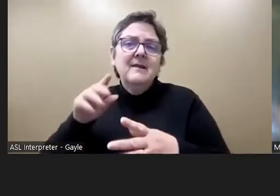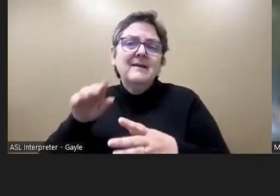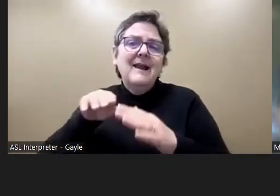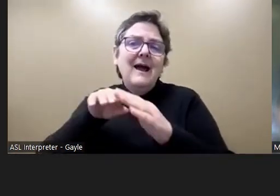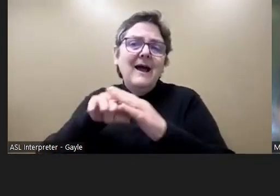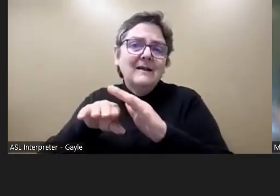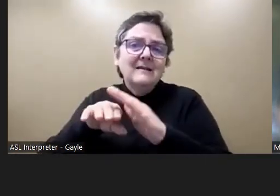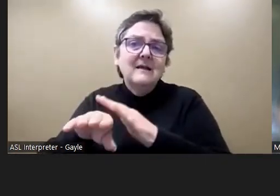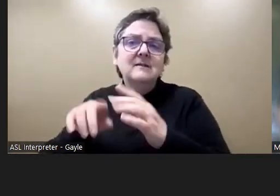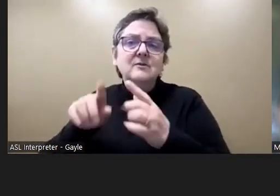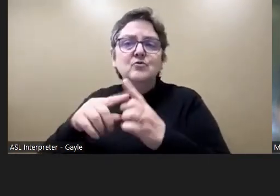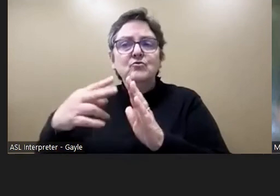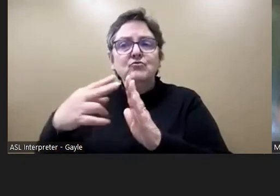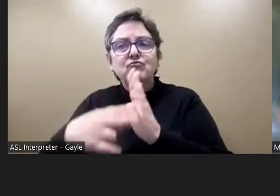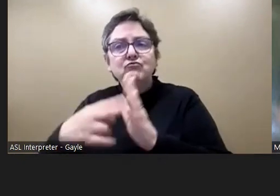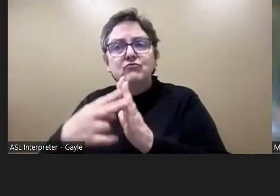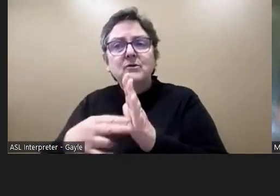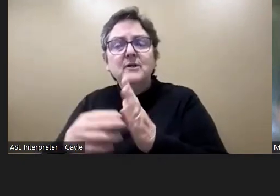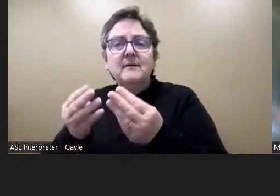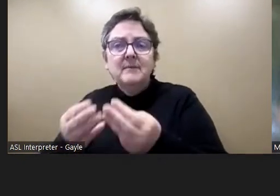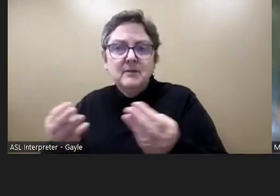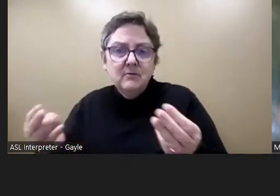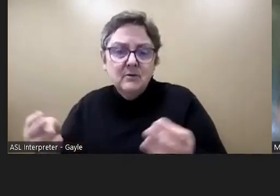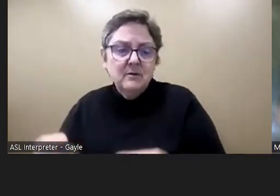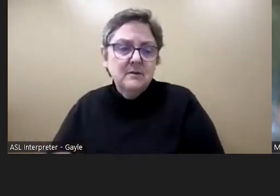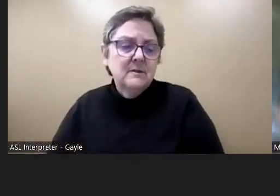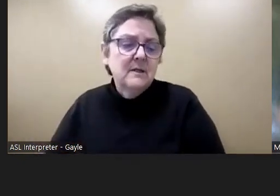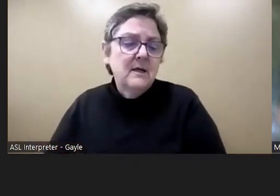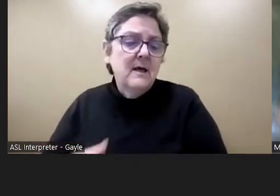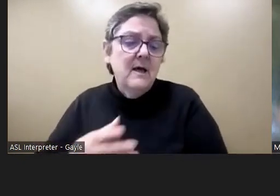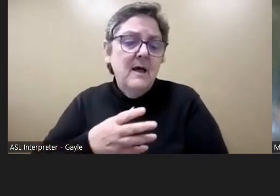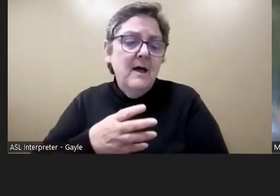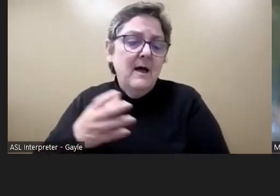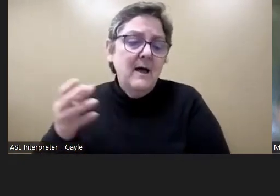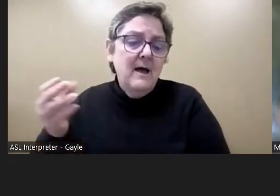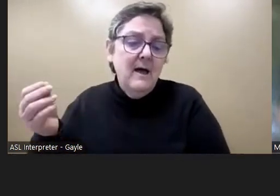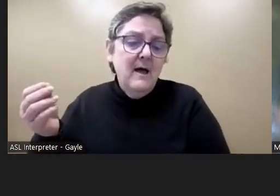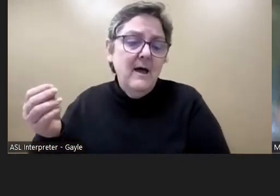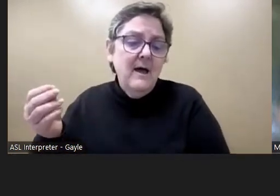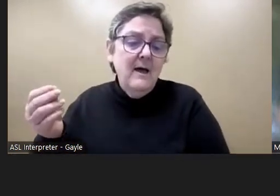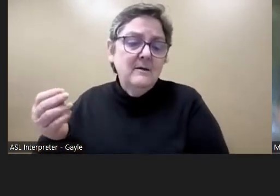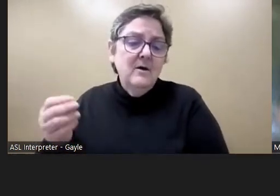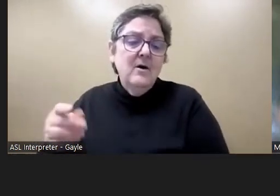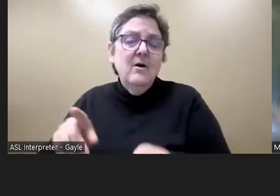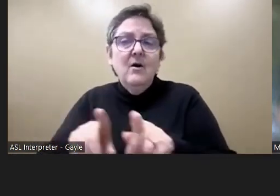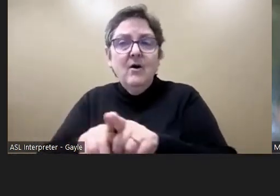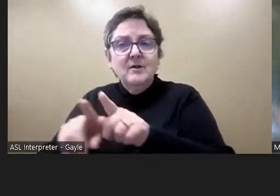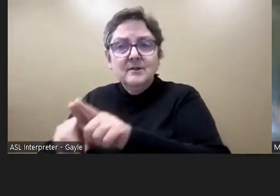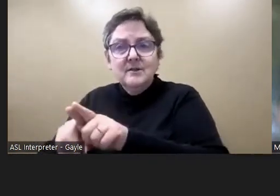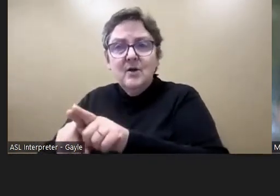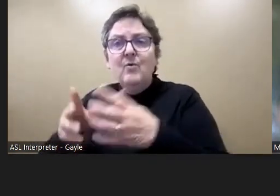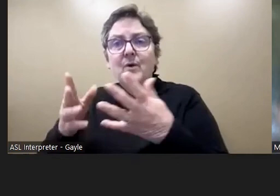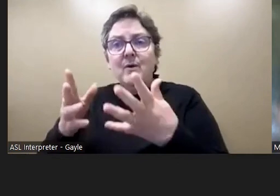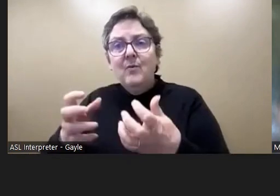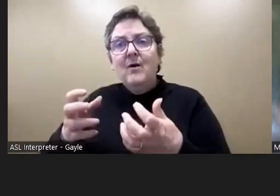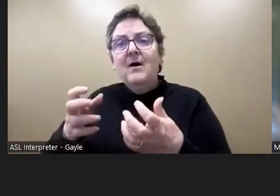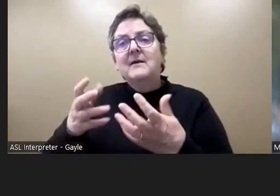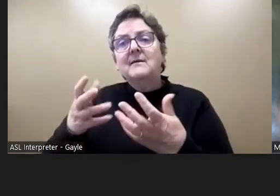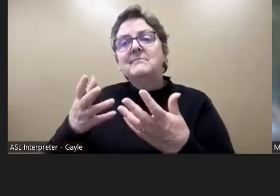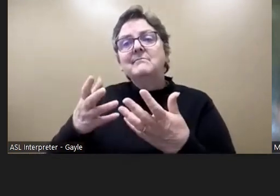And they been connecting with us to also produce reading books so that blind children will also have access to reading books.